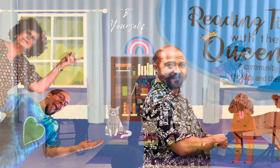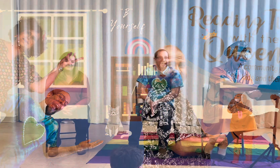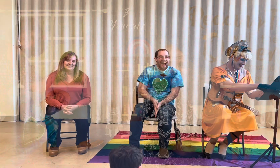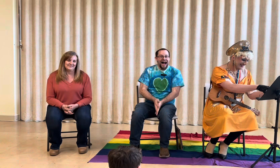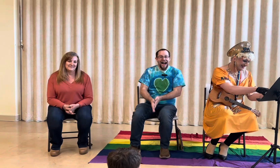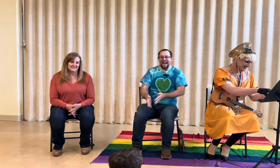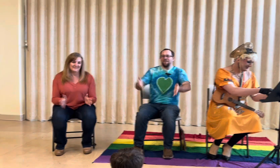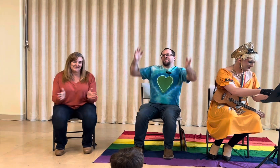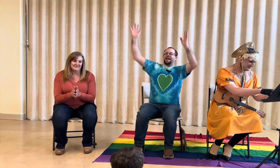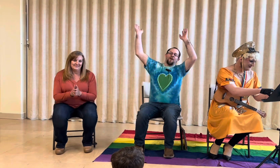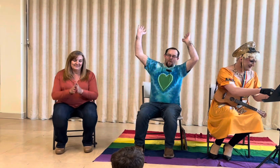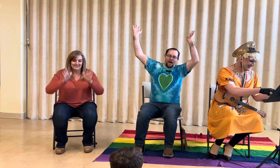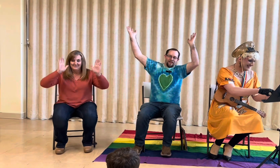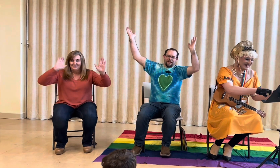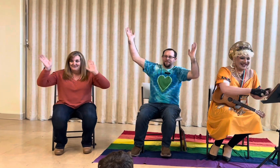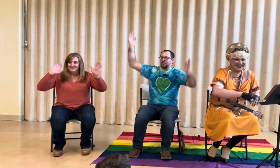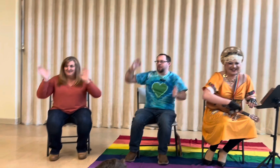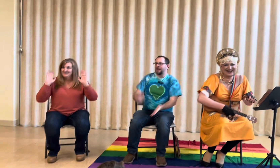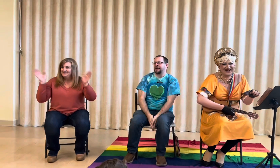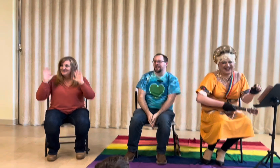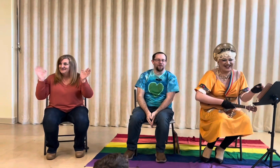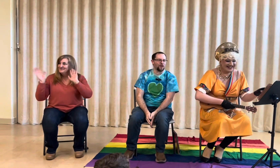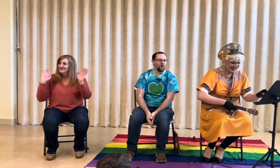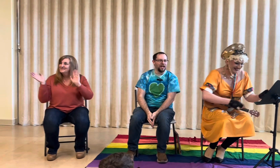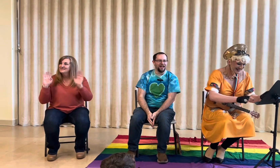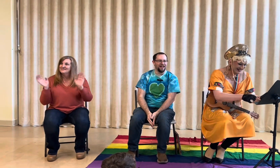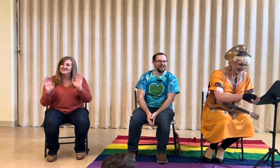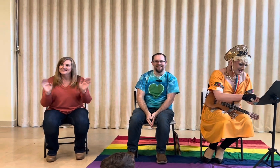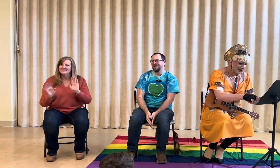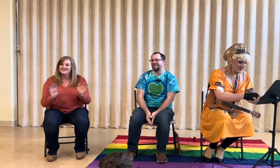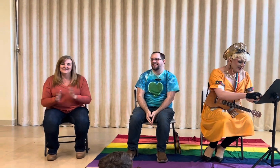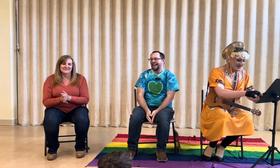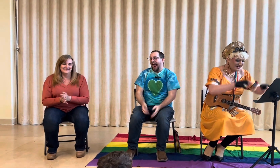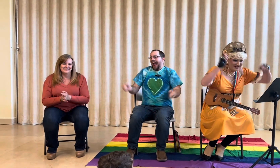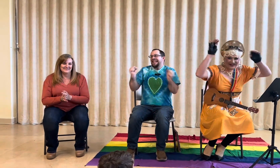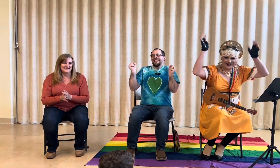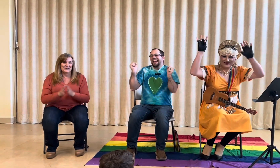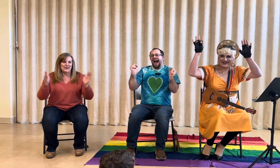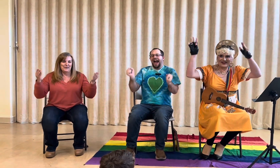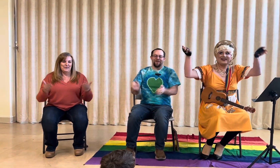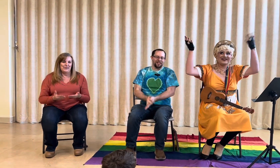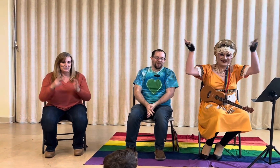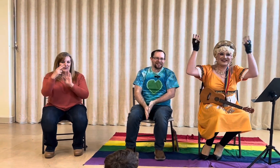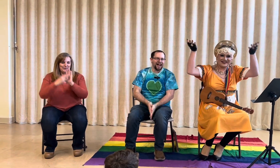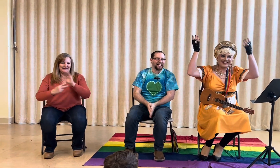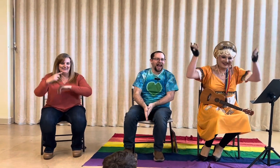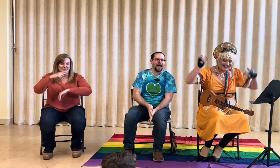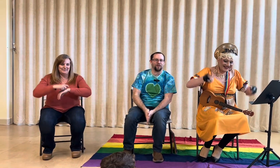Hi, everybody! Welcome to Reading Time with the Queens! Yay! We're so excited to have